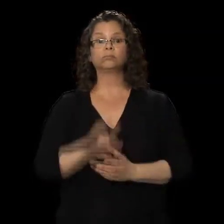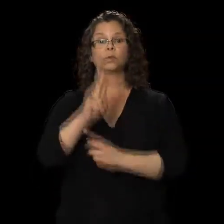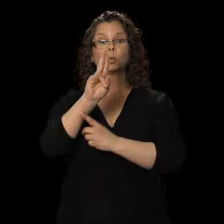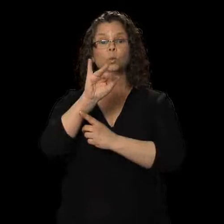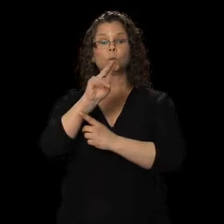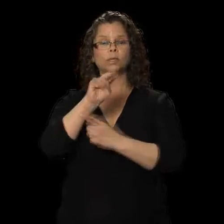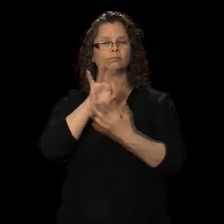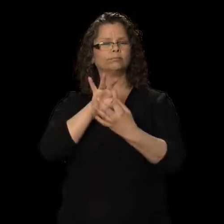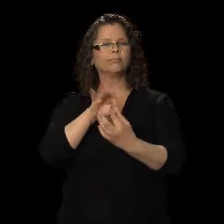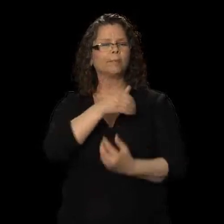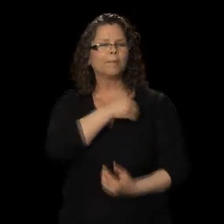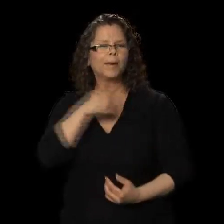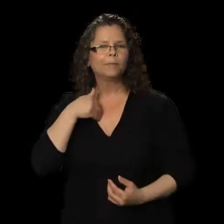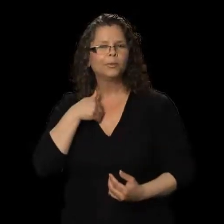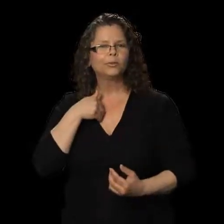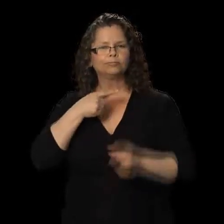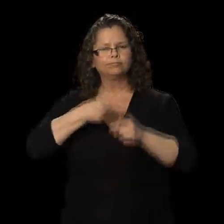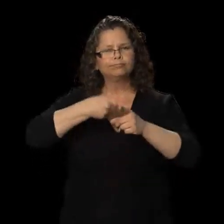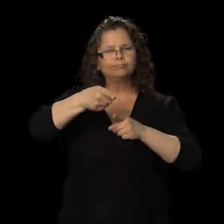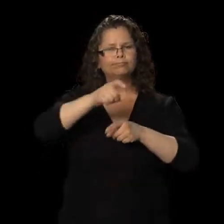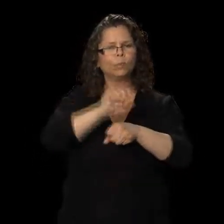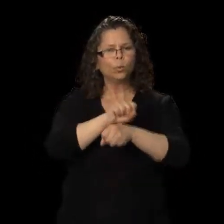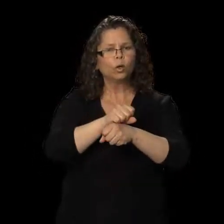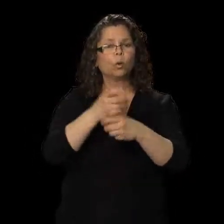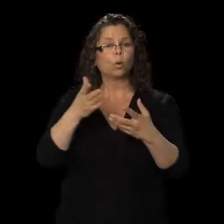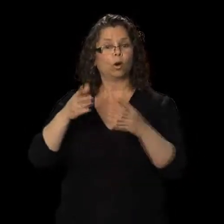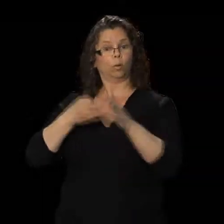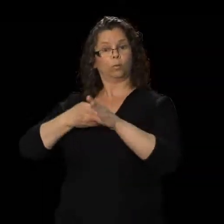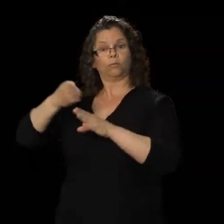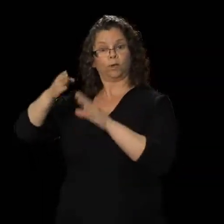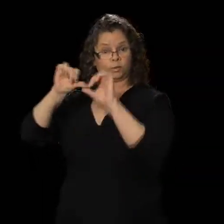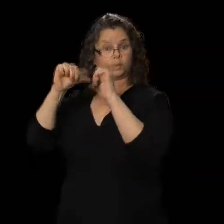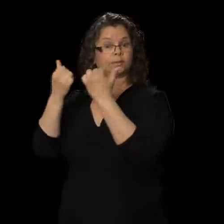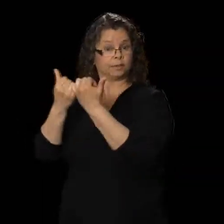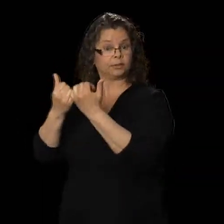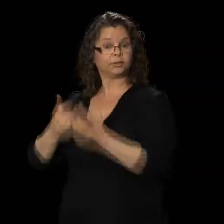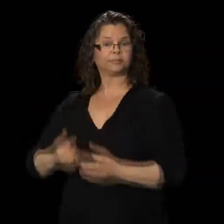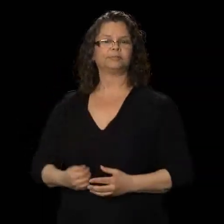unions, trade or professional associations.